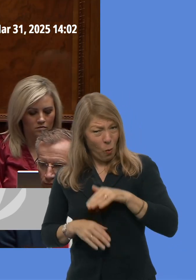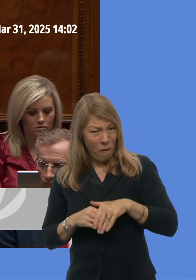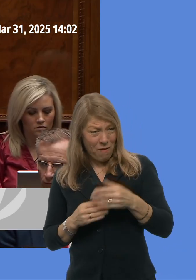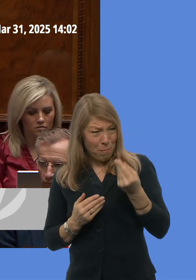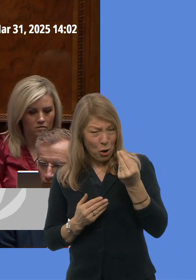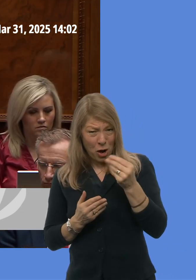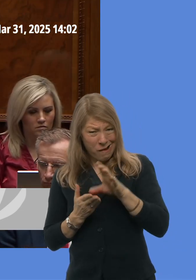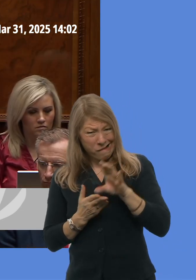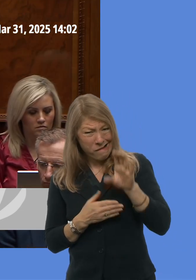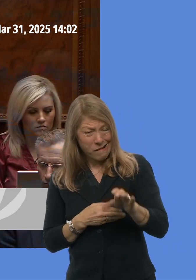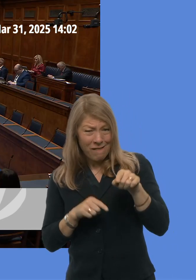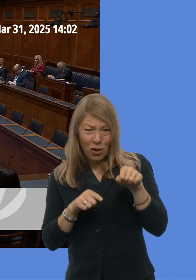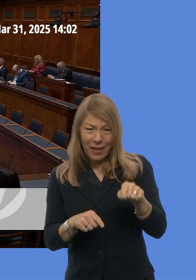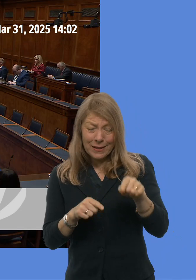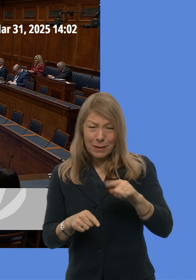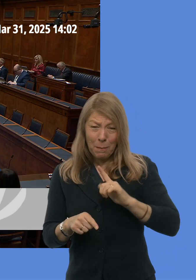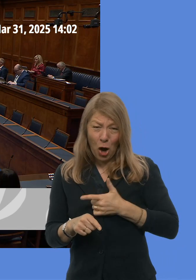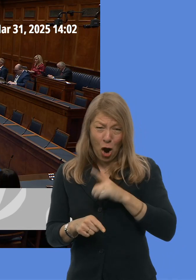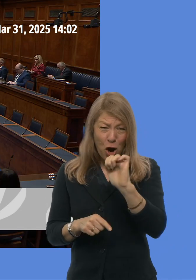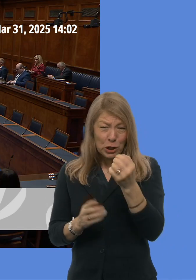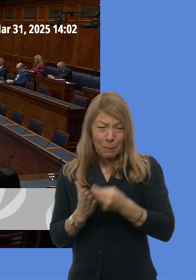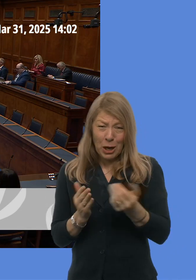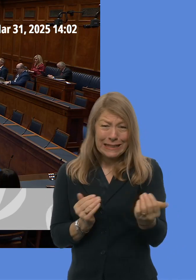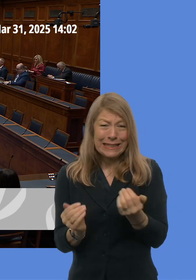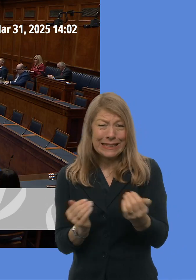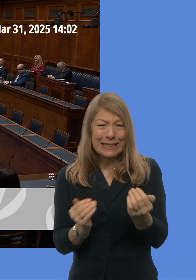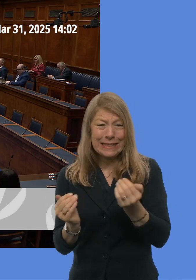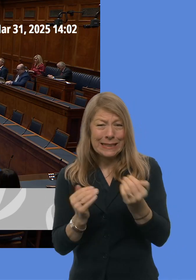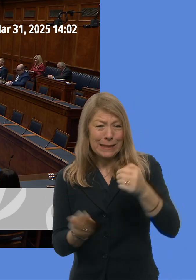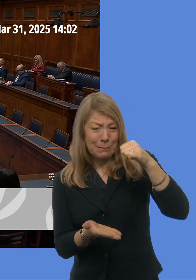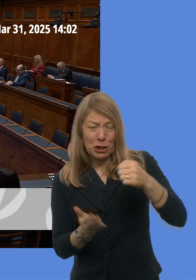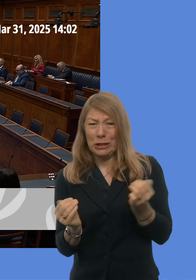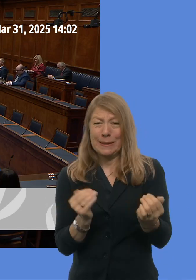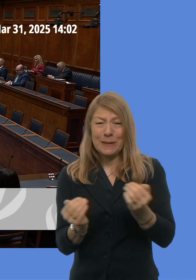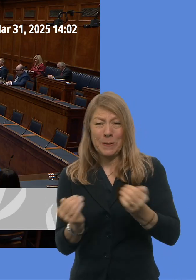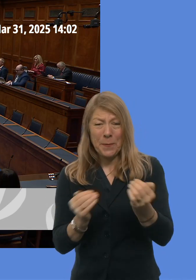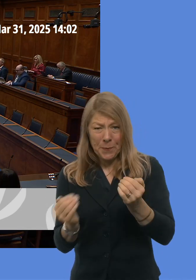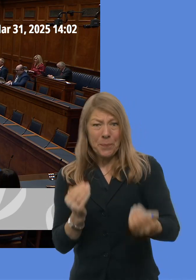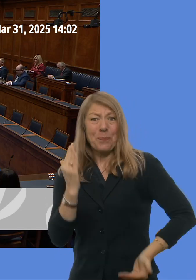tight budgets are at the moment? I thank the Member for his important question.